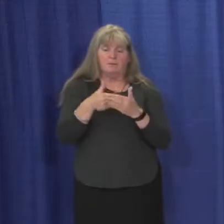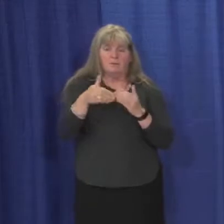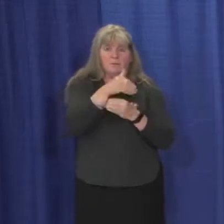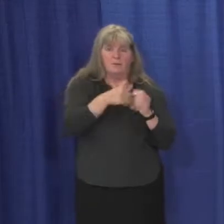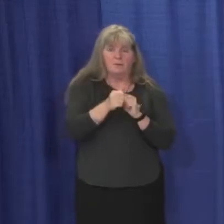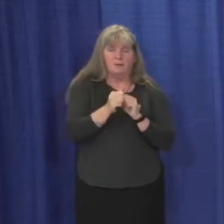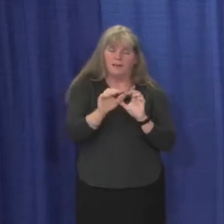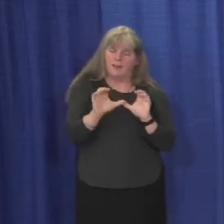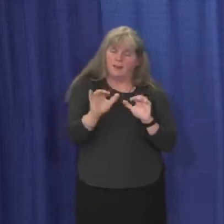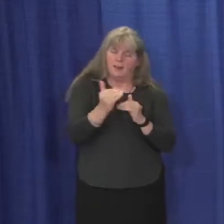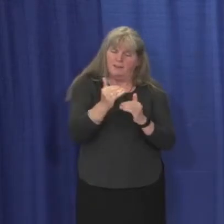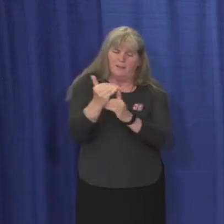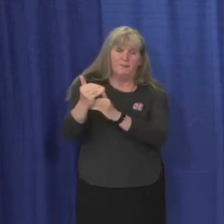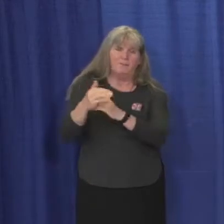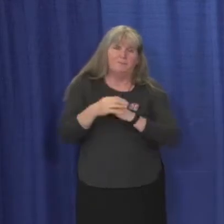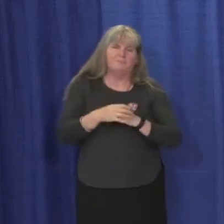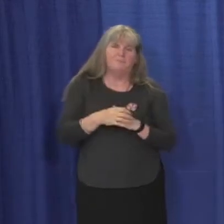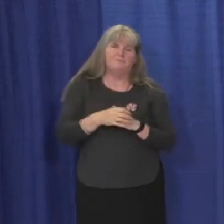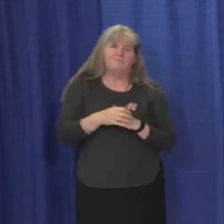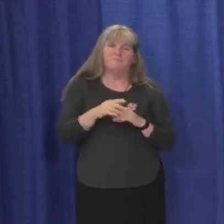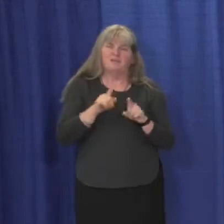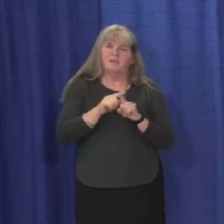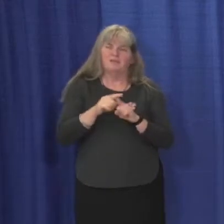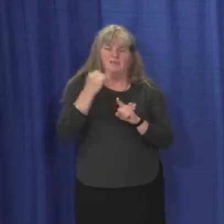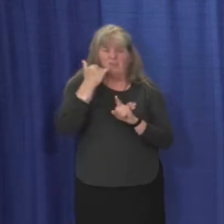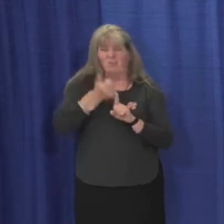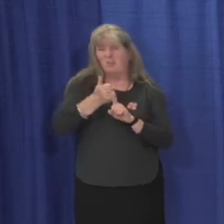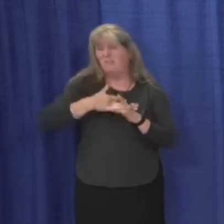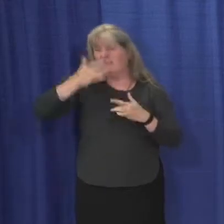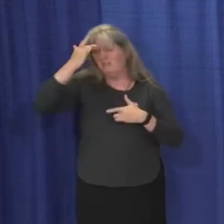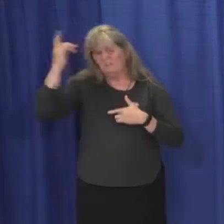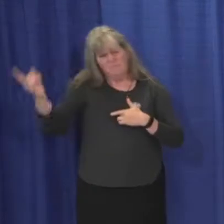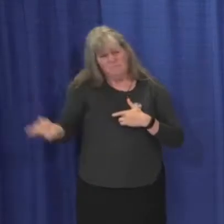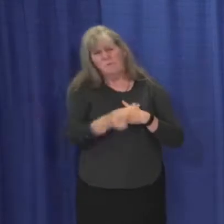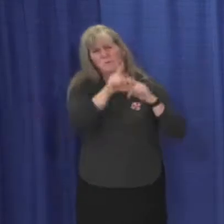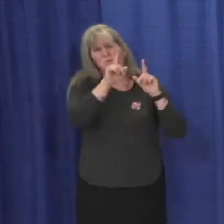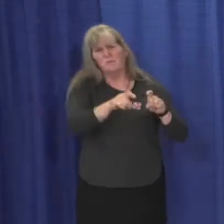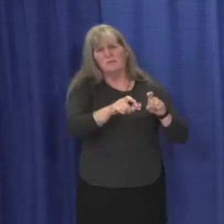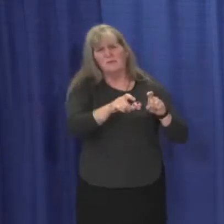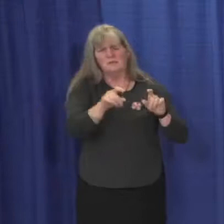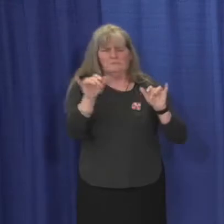contacts and keeping gathering small and get tested if you have